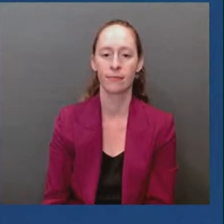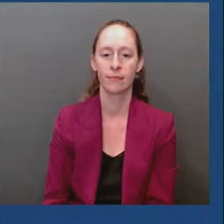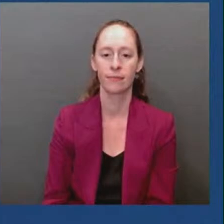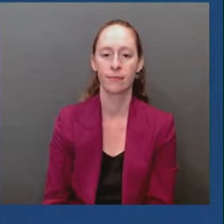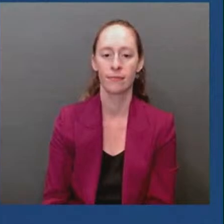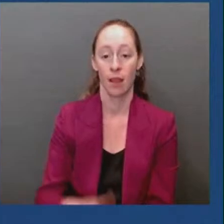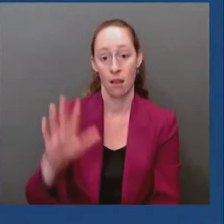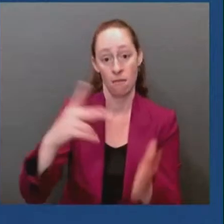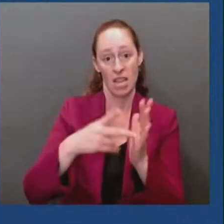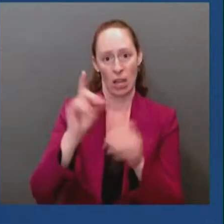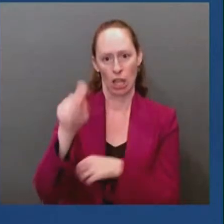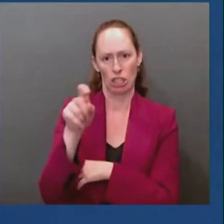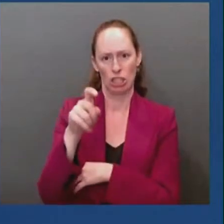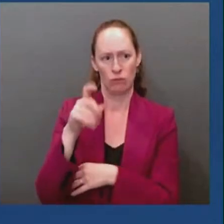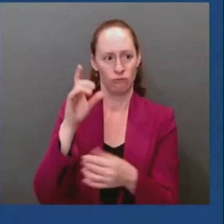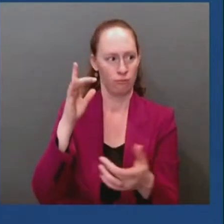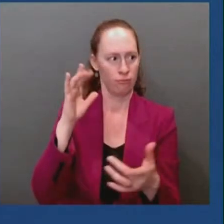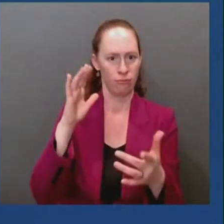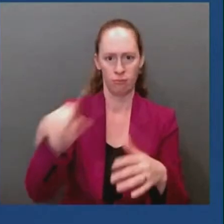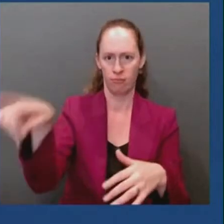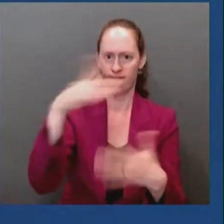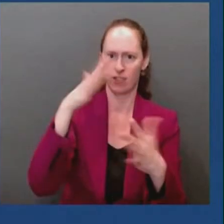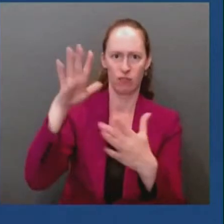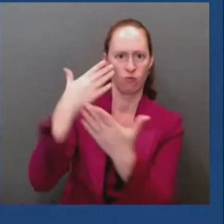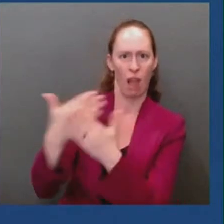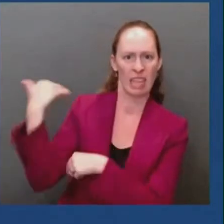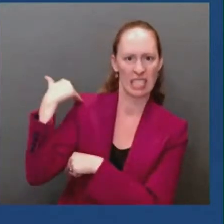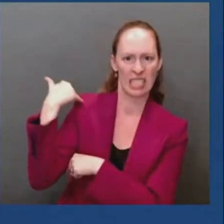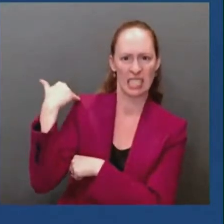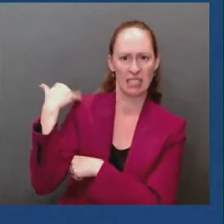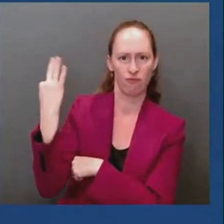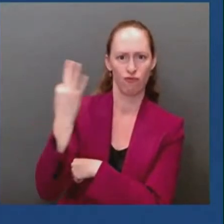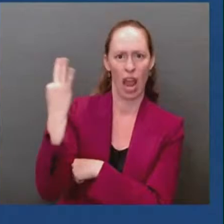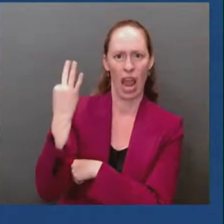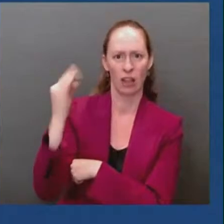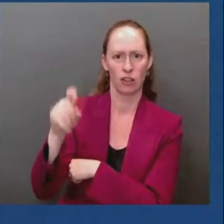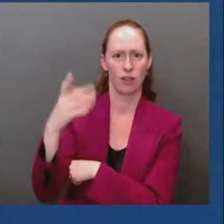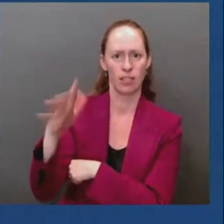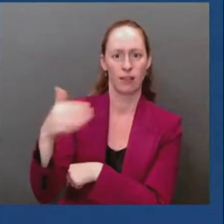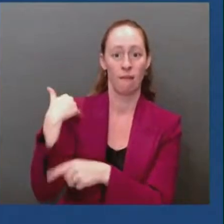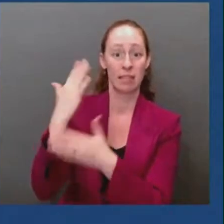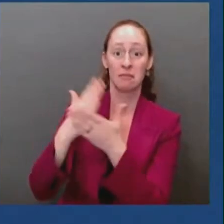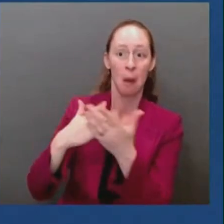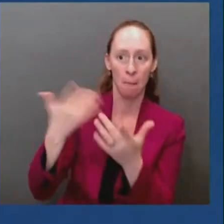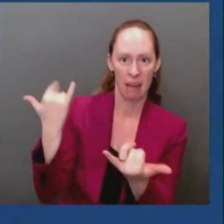DOSES SHOULD START ARRIVING AND IN FACT, AS OF THIS PAST